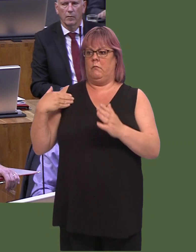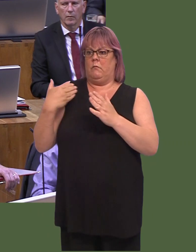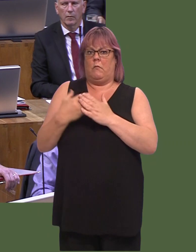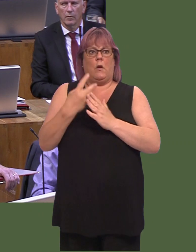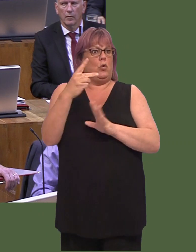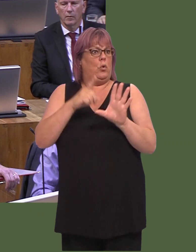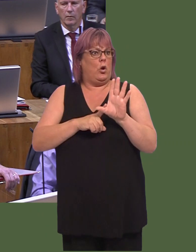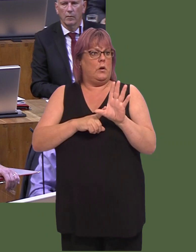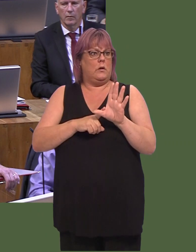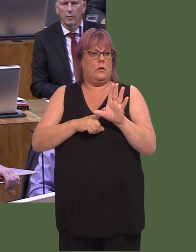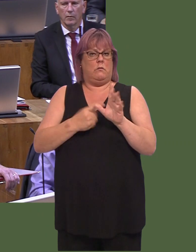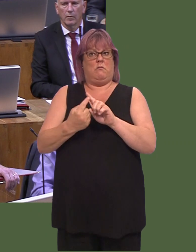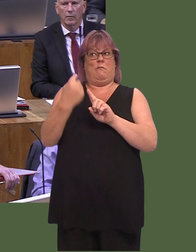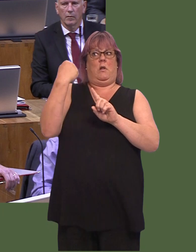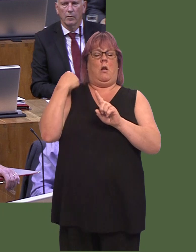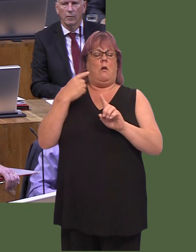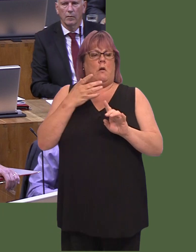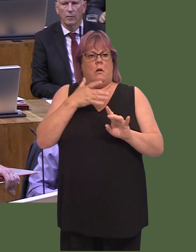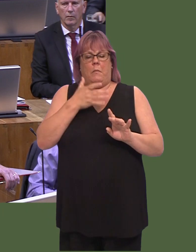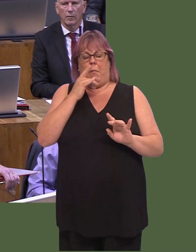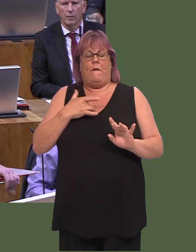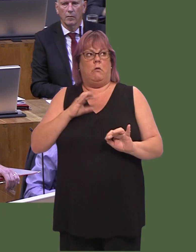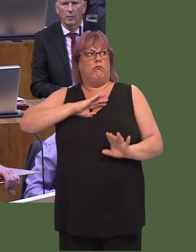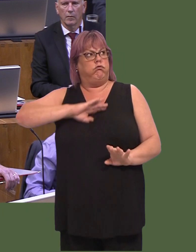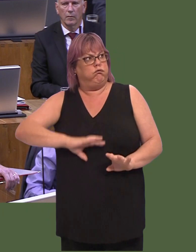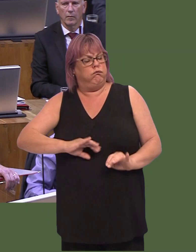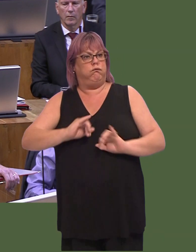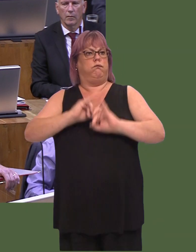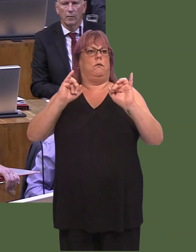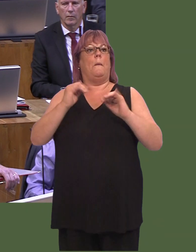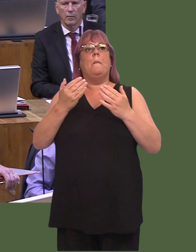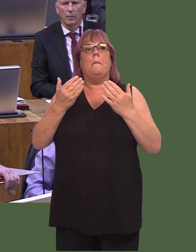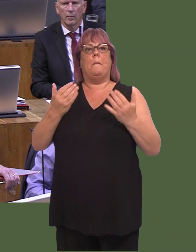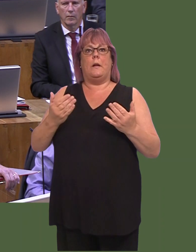And in the two years since 2016, when things looked very difficult indeed, we now haveólet's